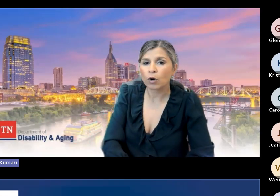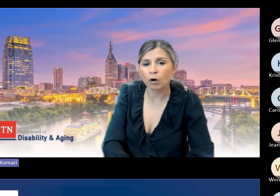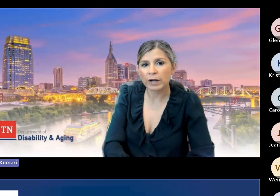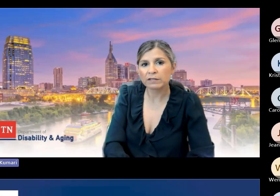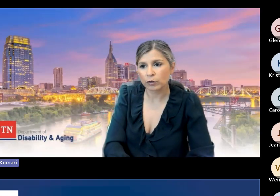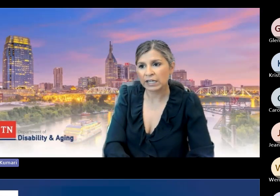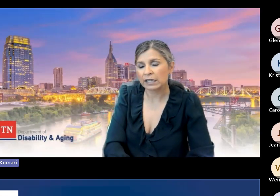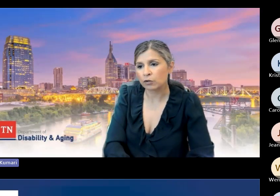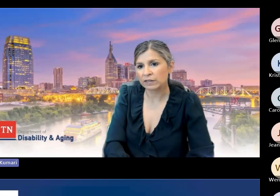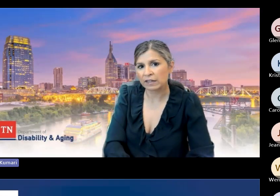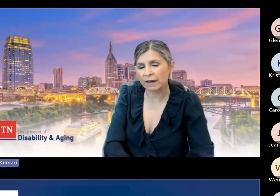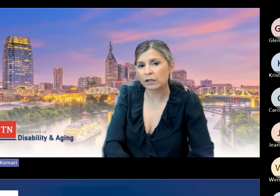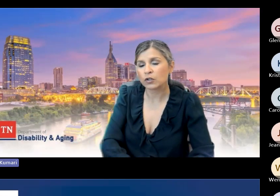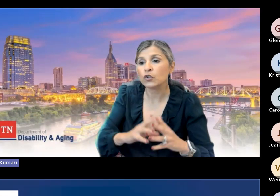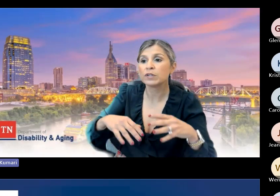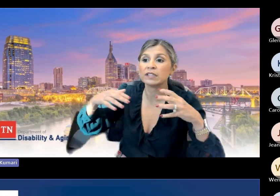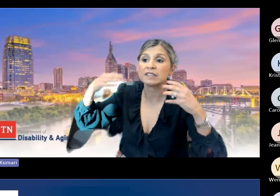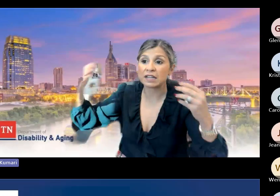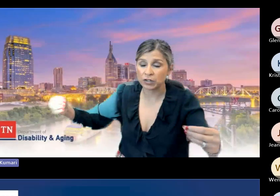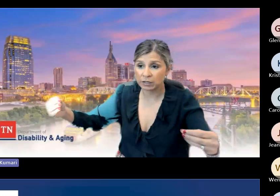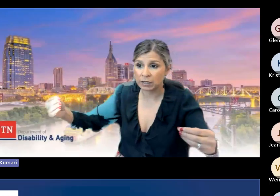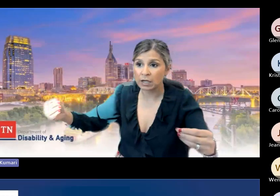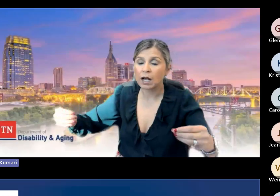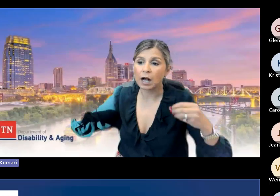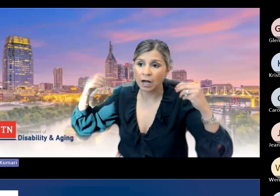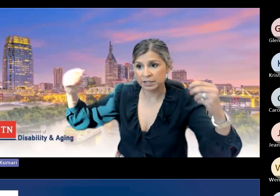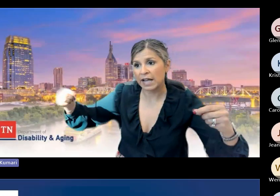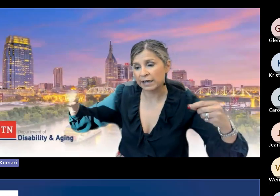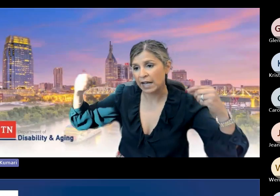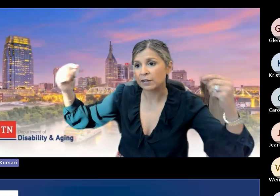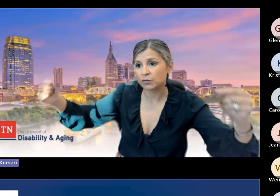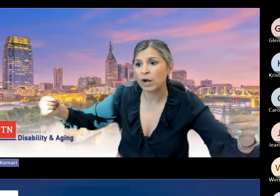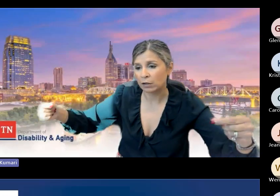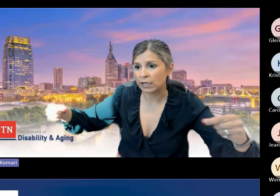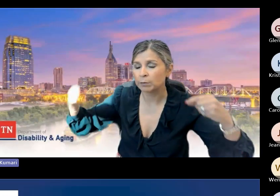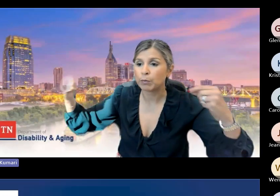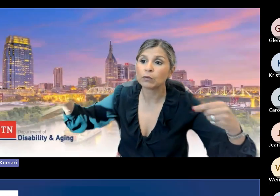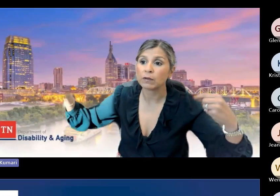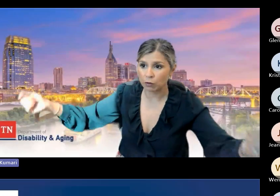We're always looking at utilization data as well in both of those programs to